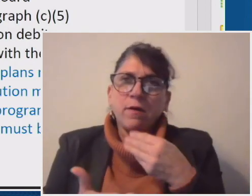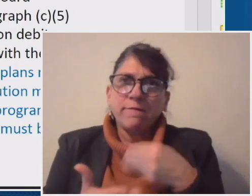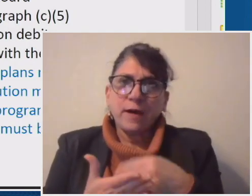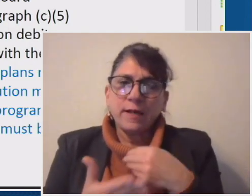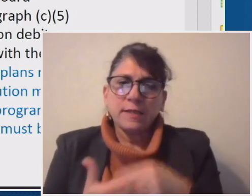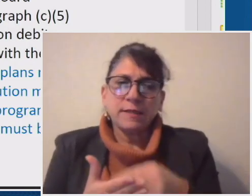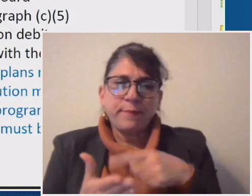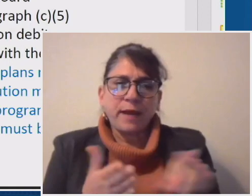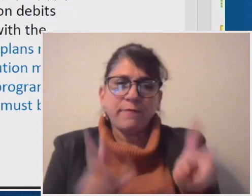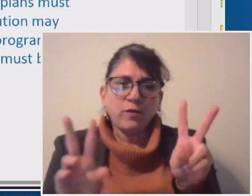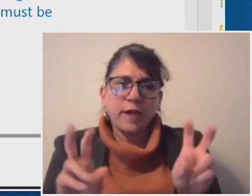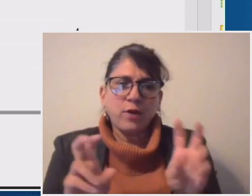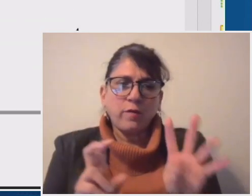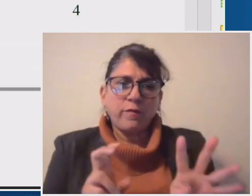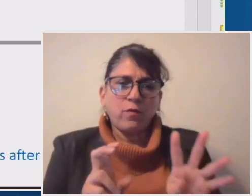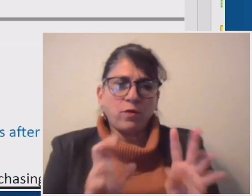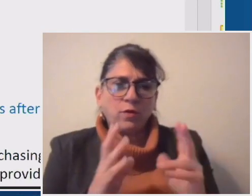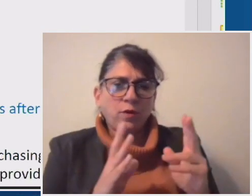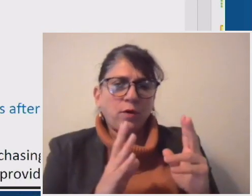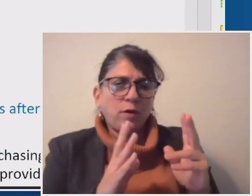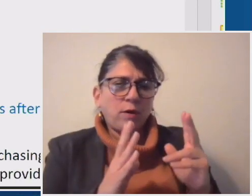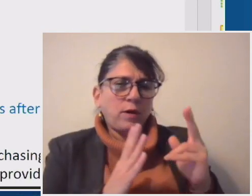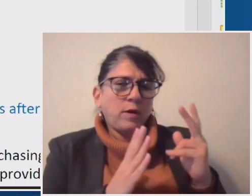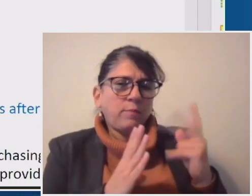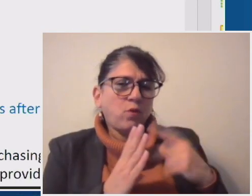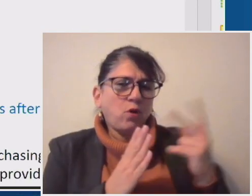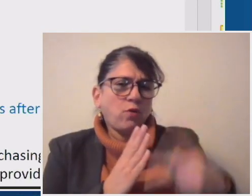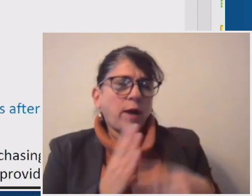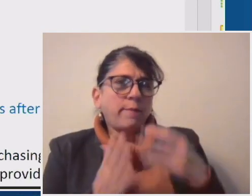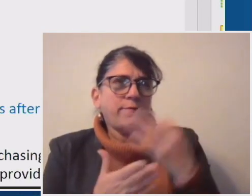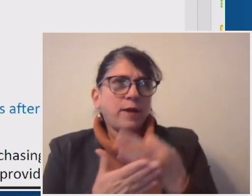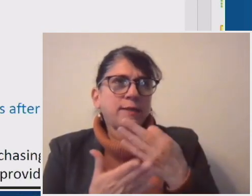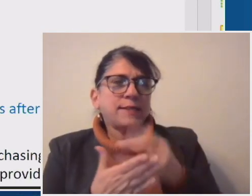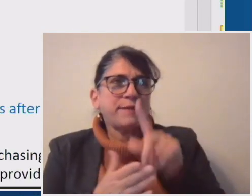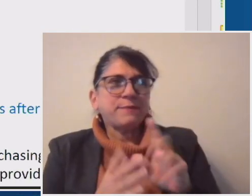at the end of the payment period must be returned to the student as soon as